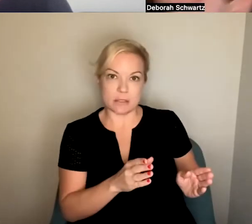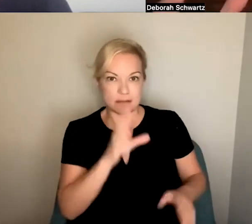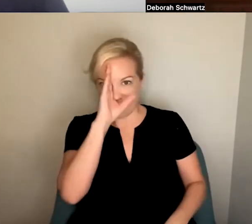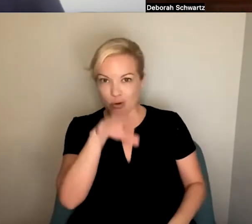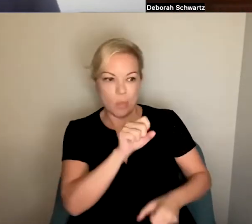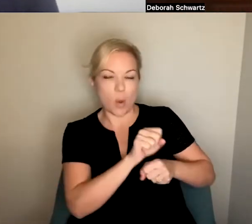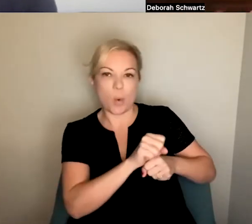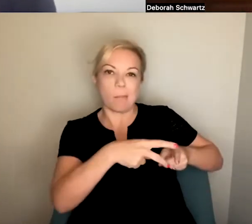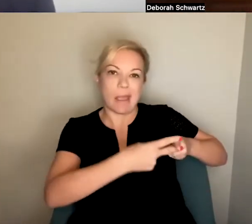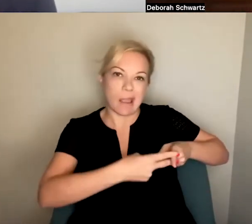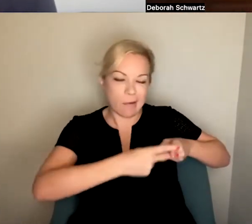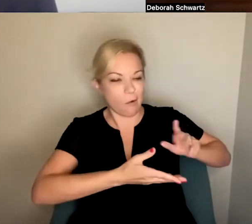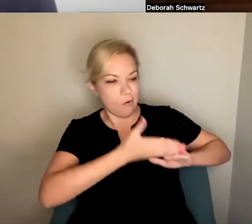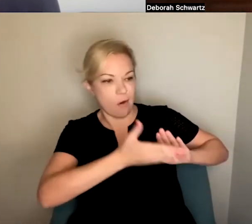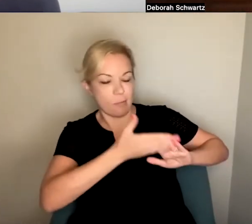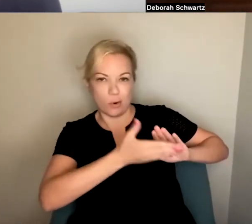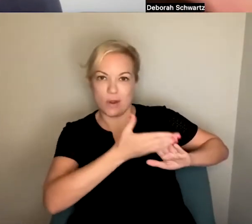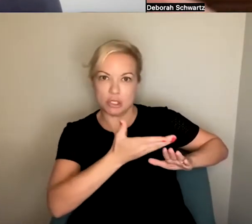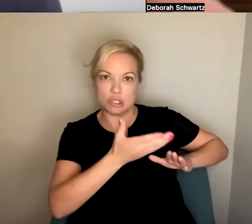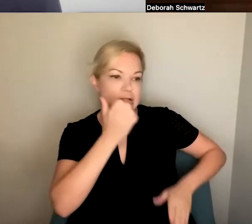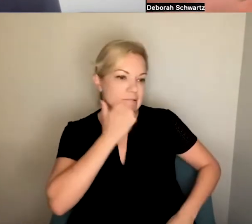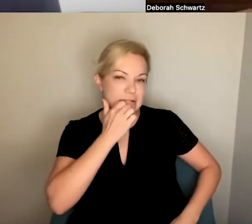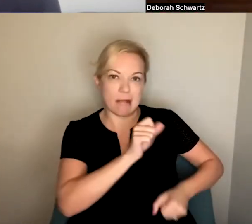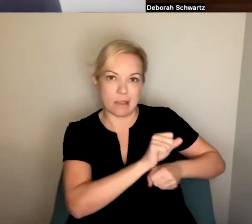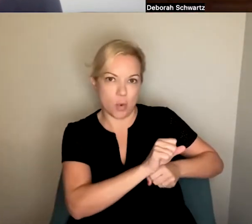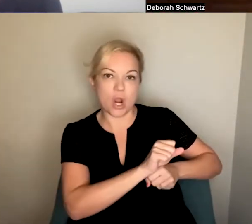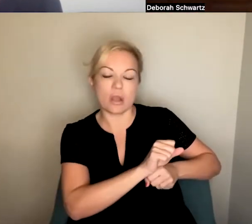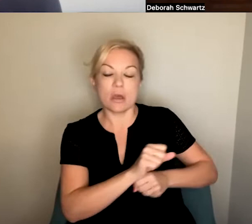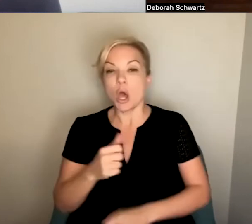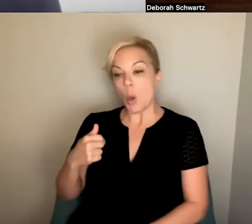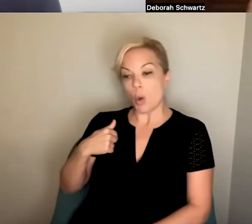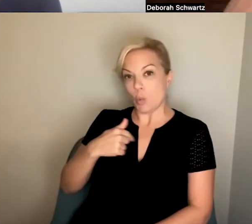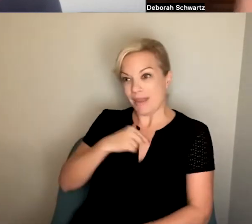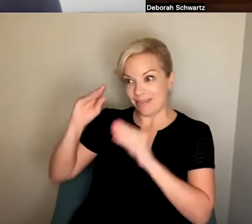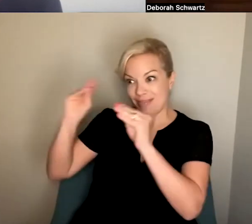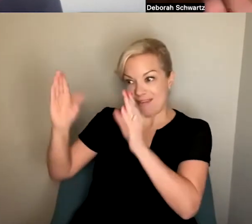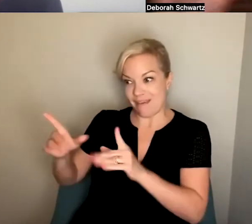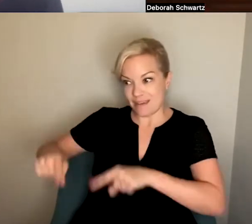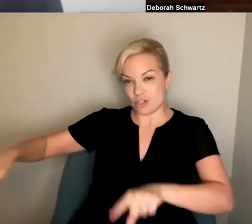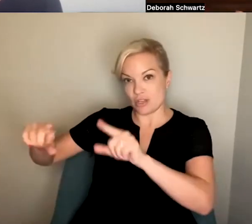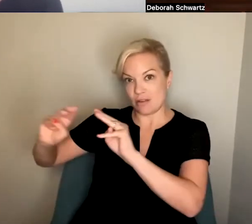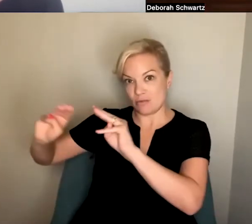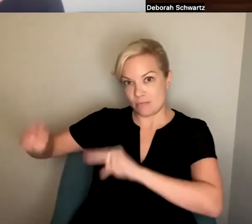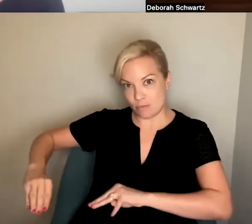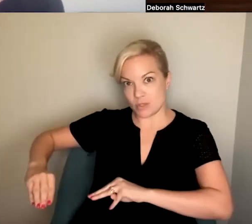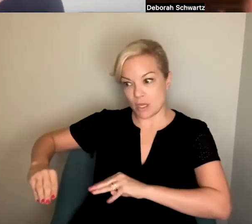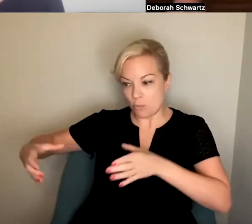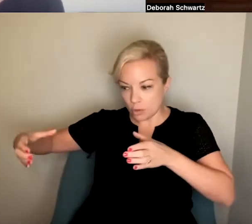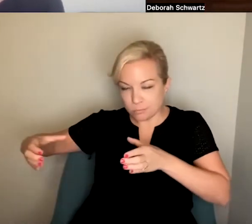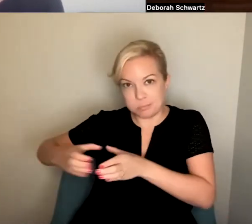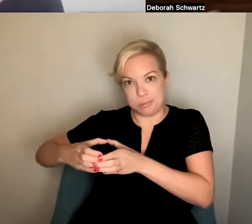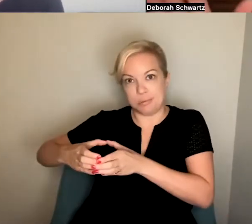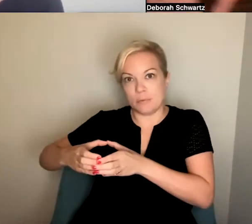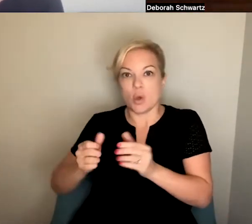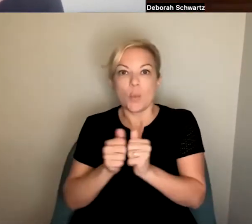and operations stuff, and instead we, the museum educators, were put together with librarians in